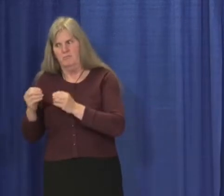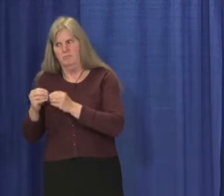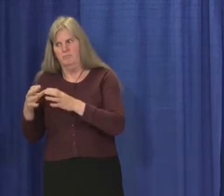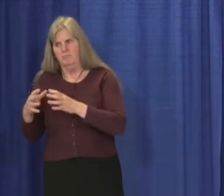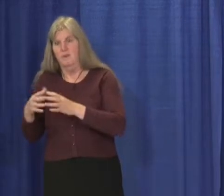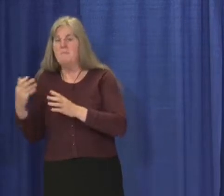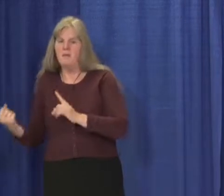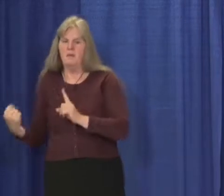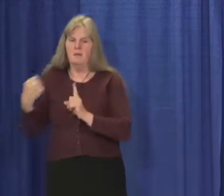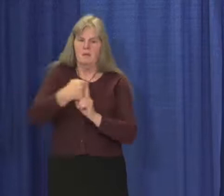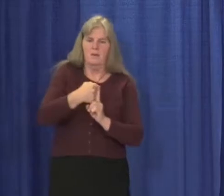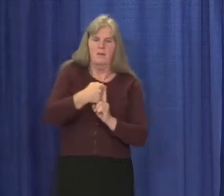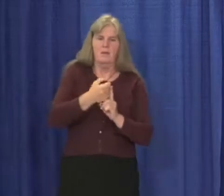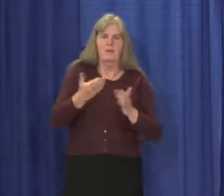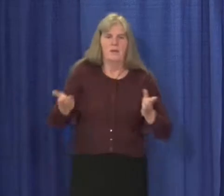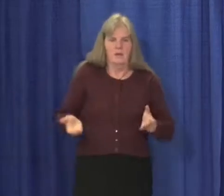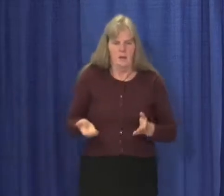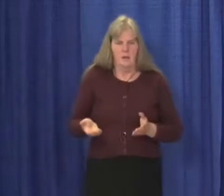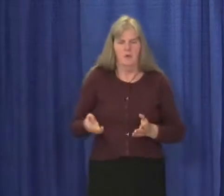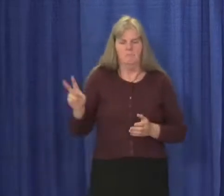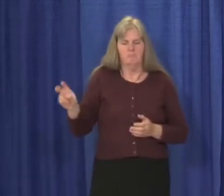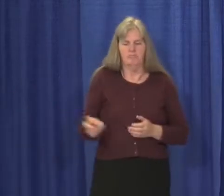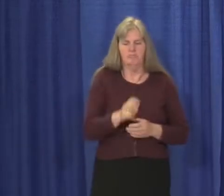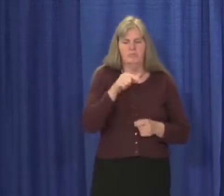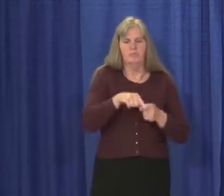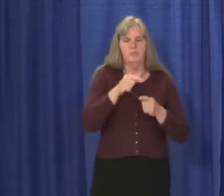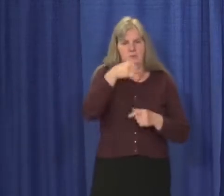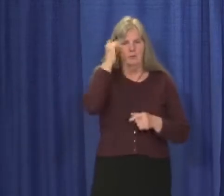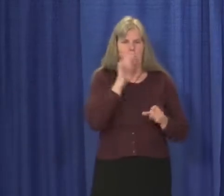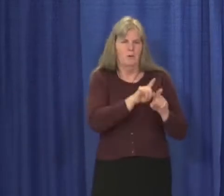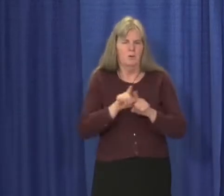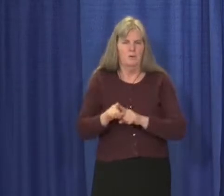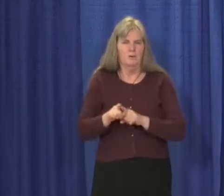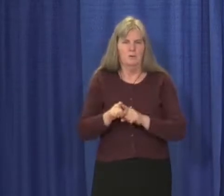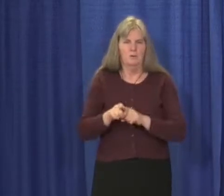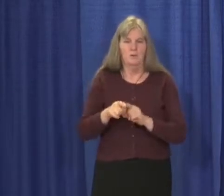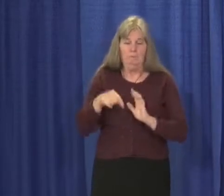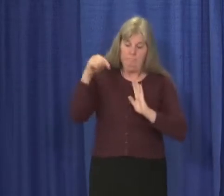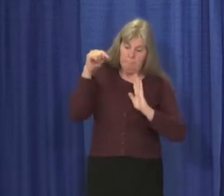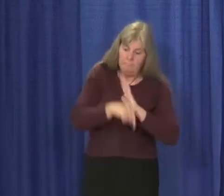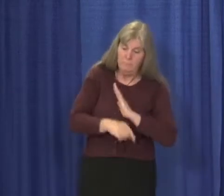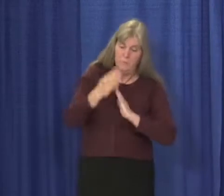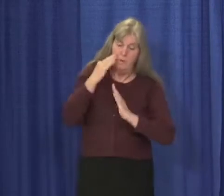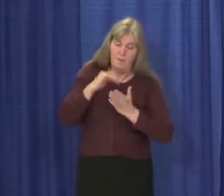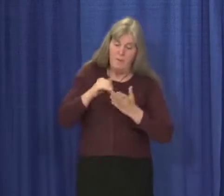I expect there will be other variants that make their way hear that we know little about.